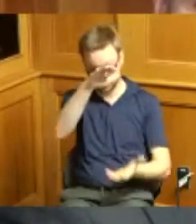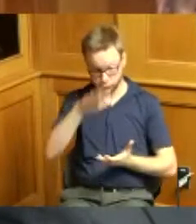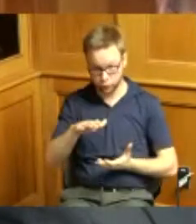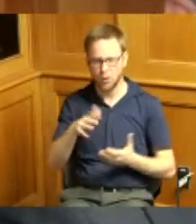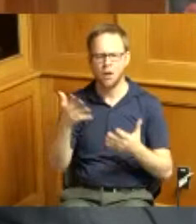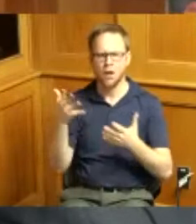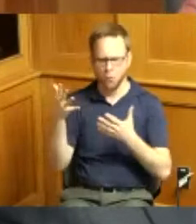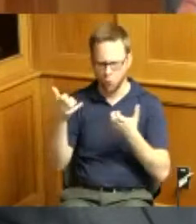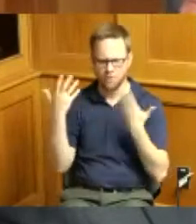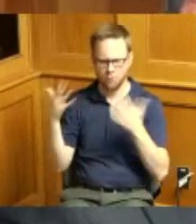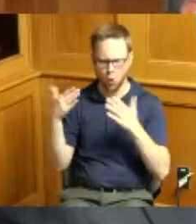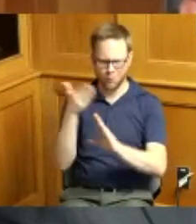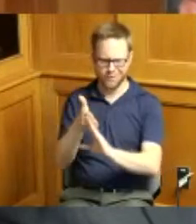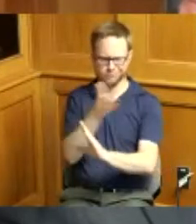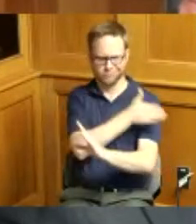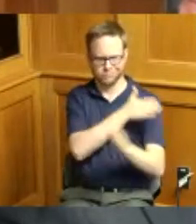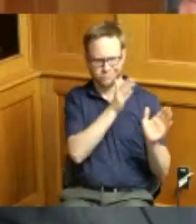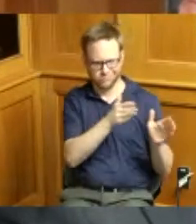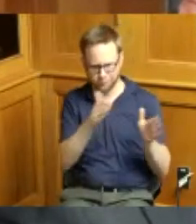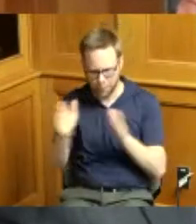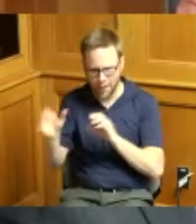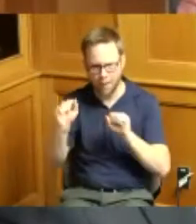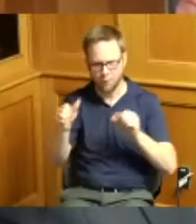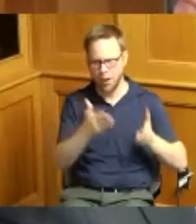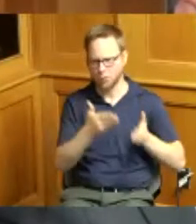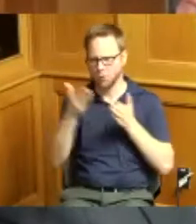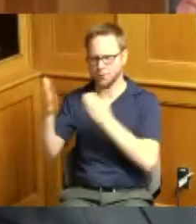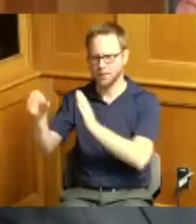recommendations to the state board so I think we're right on track here in Hamilton County